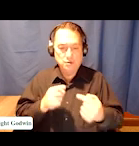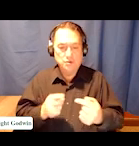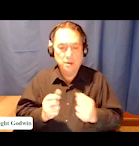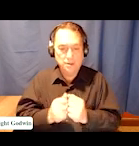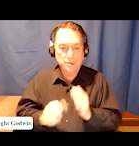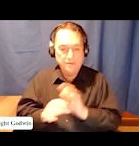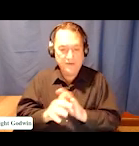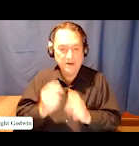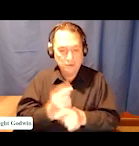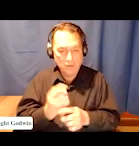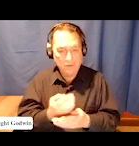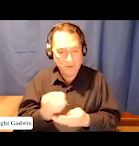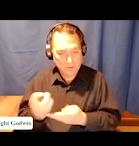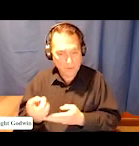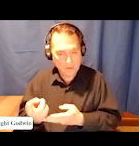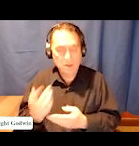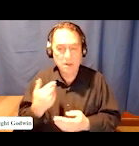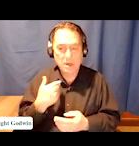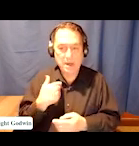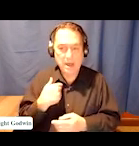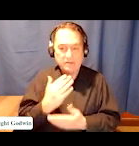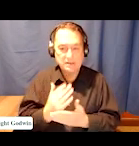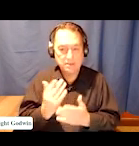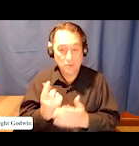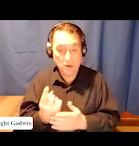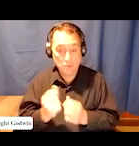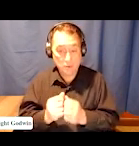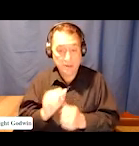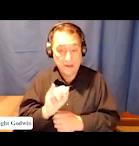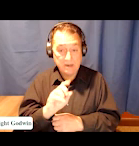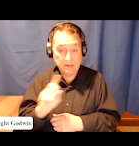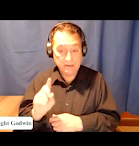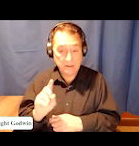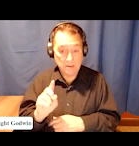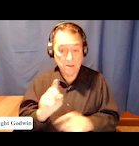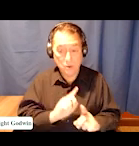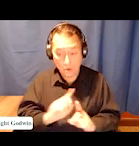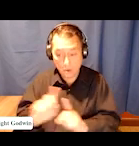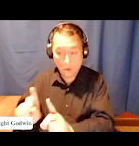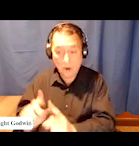So having someone with IDD go out and support people in crisis,